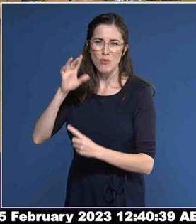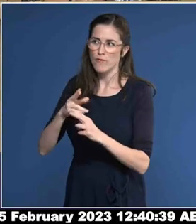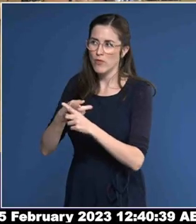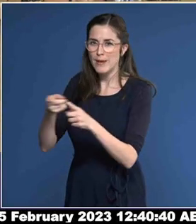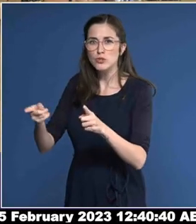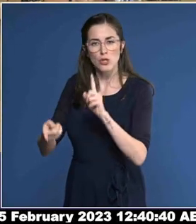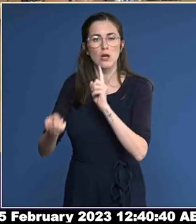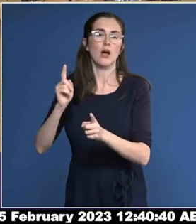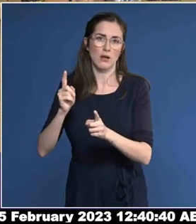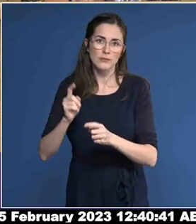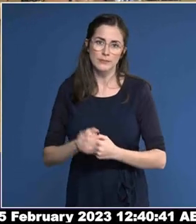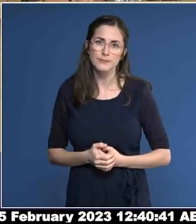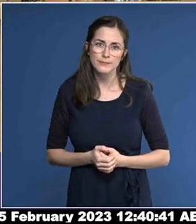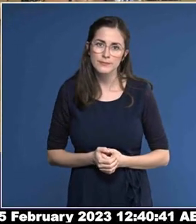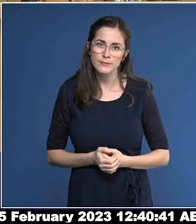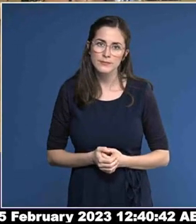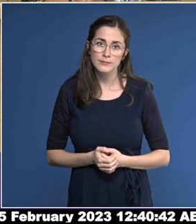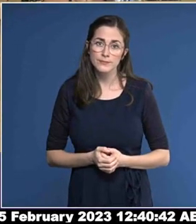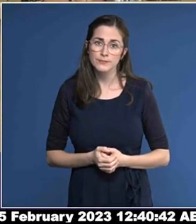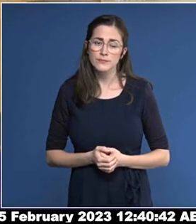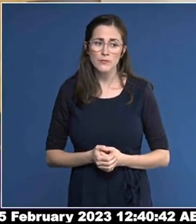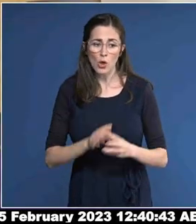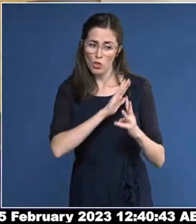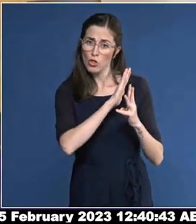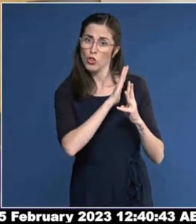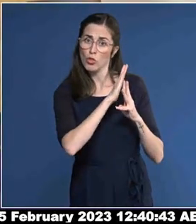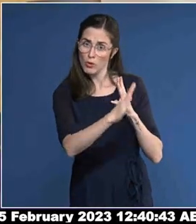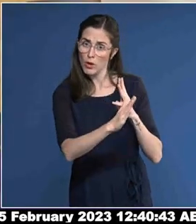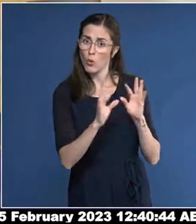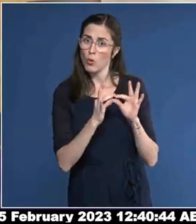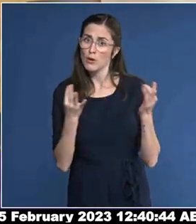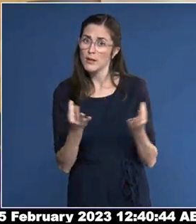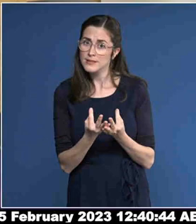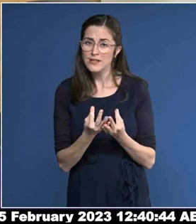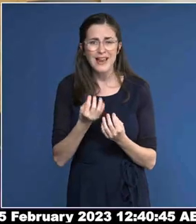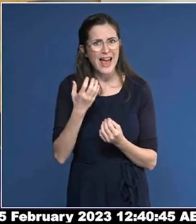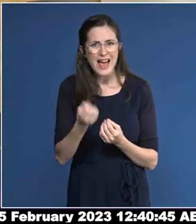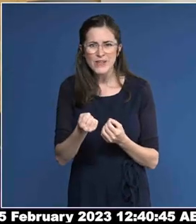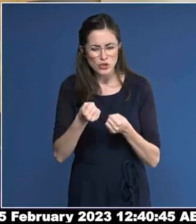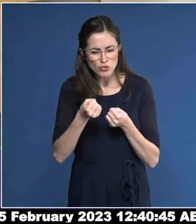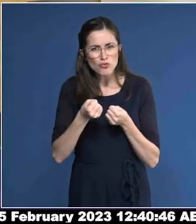Do all of your organisations have a strategic plan or take the approach that a